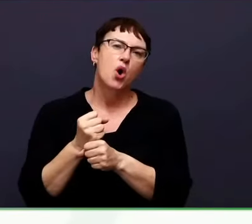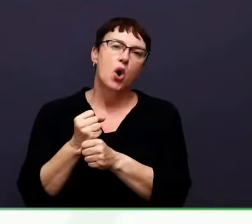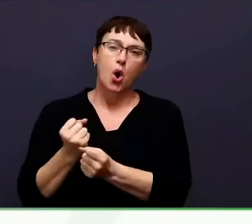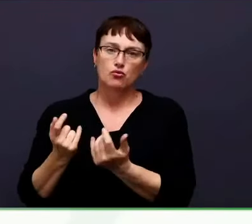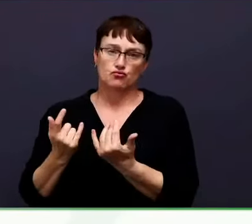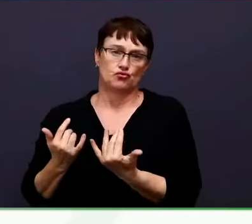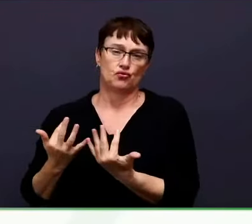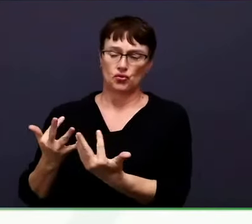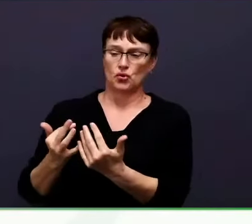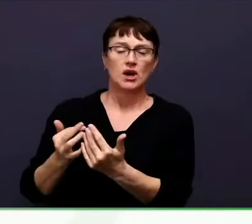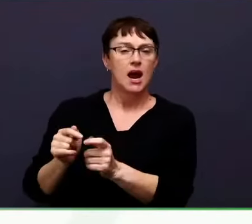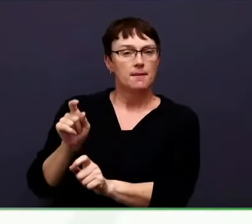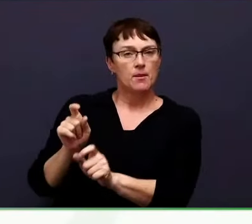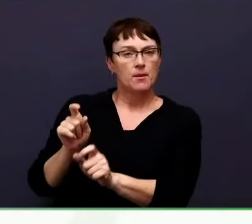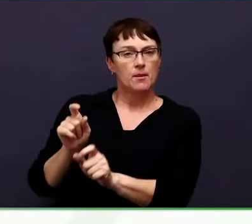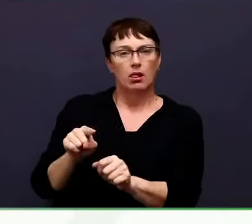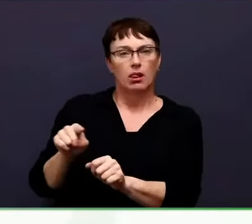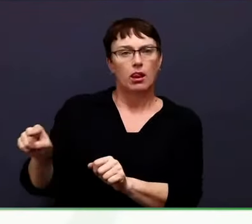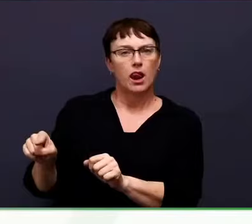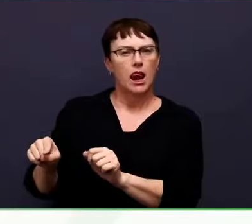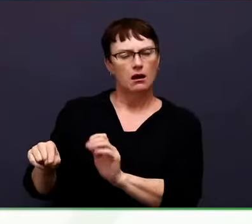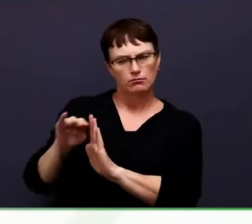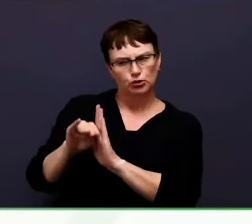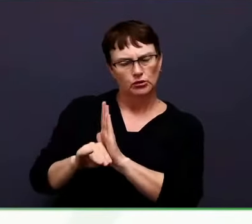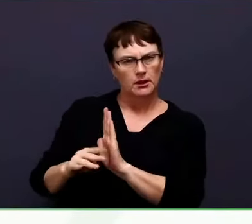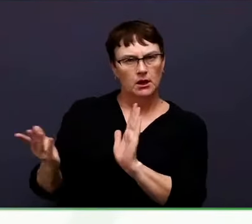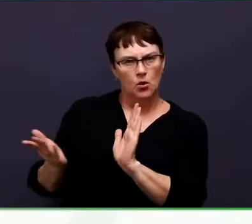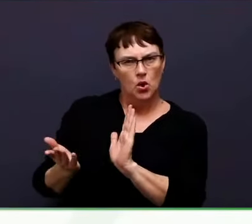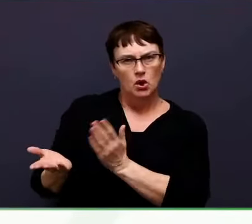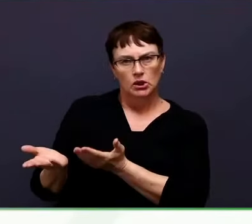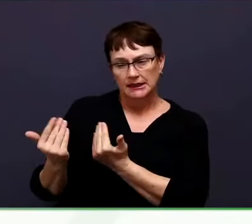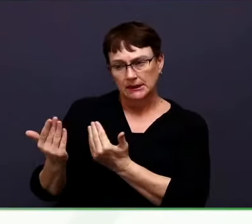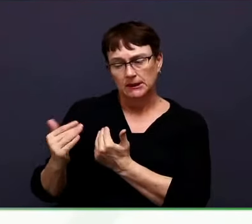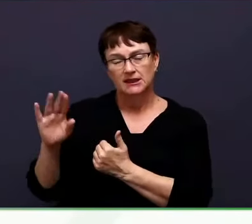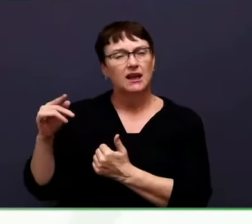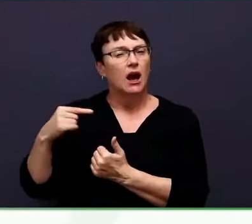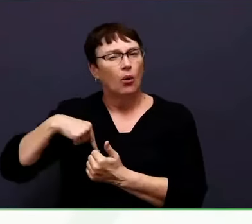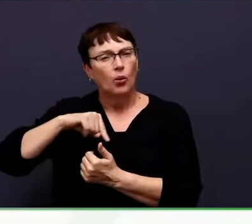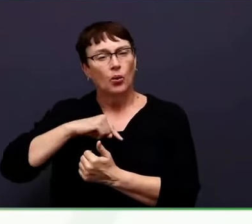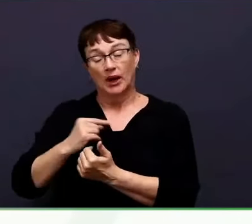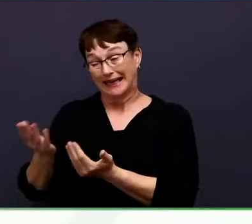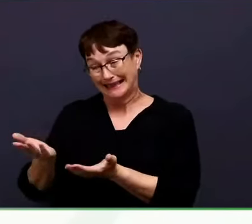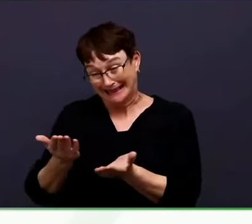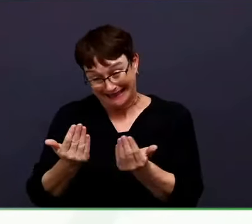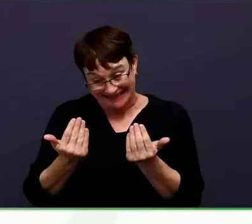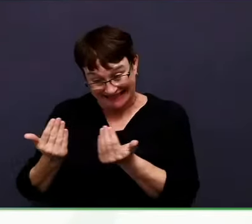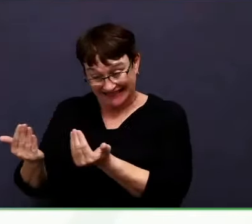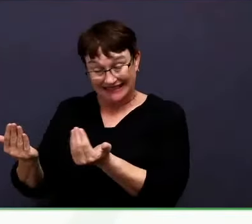self-determined life, increased equal participation of people with